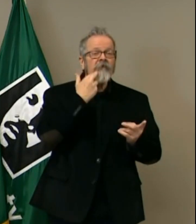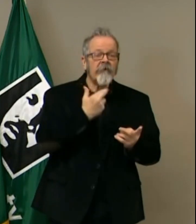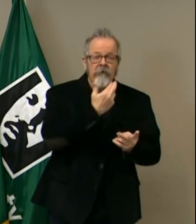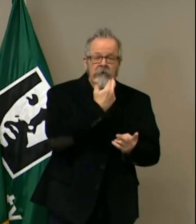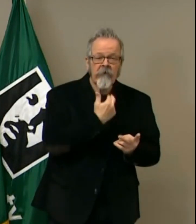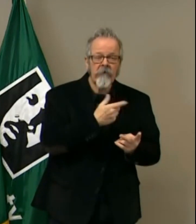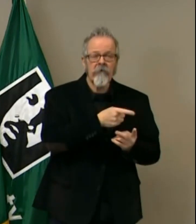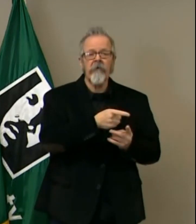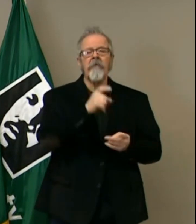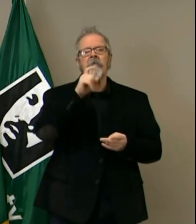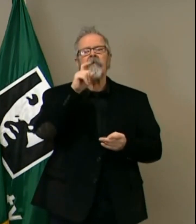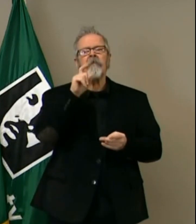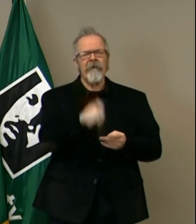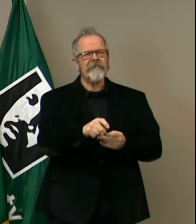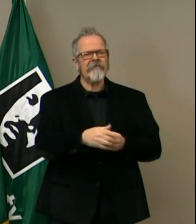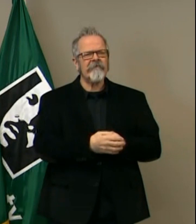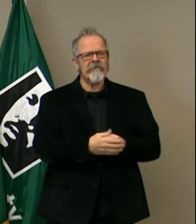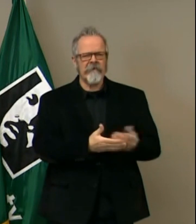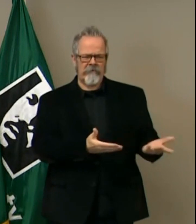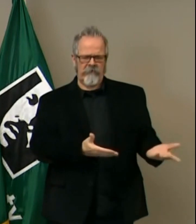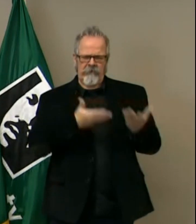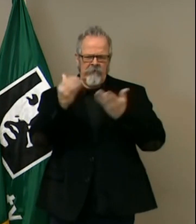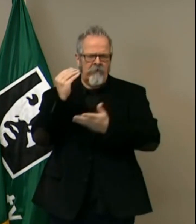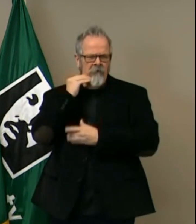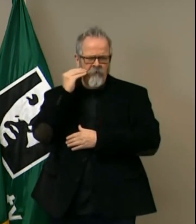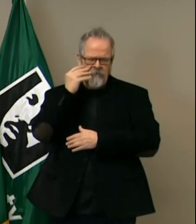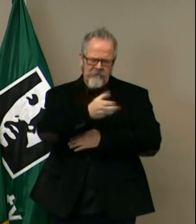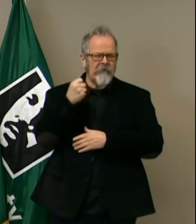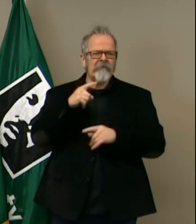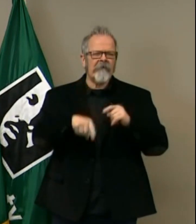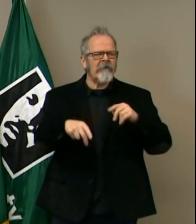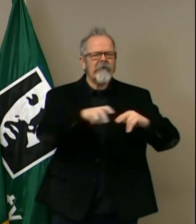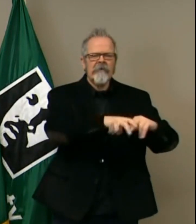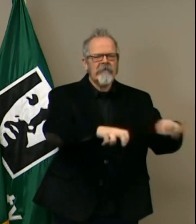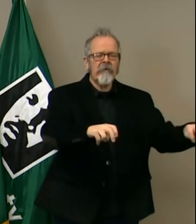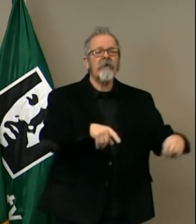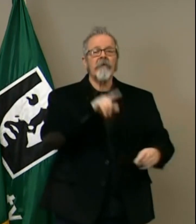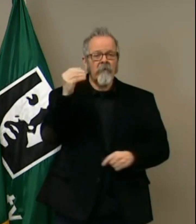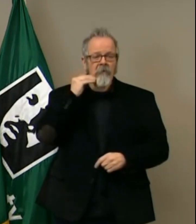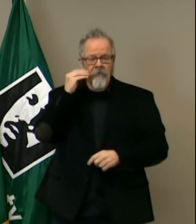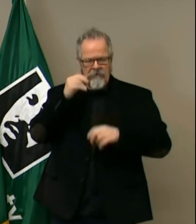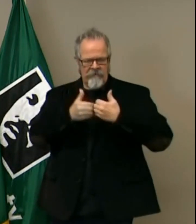recreational purposes with over 50 participants are prohibited and all